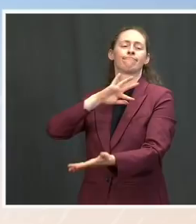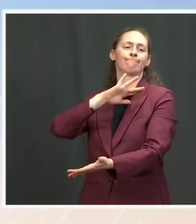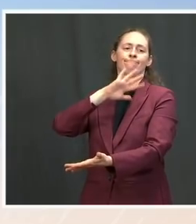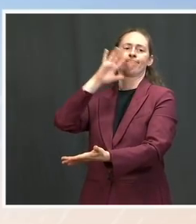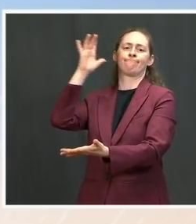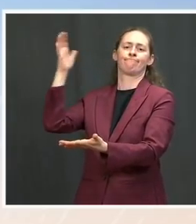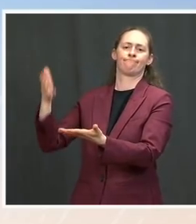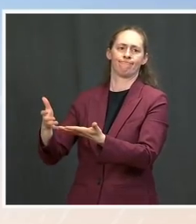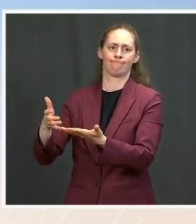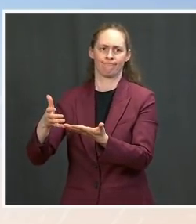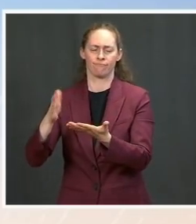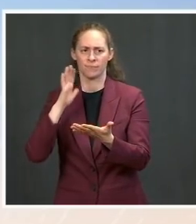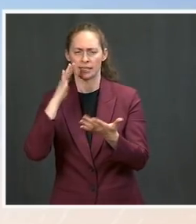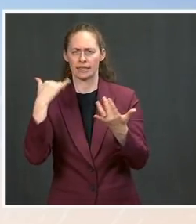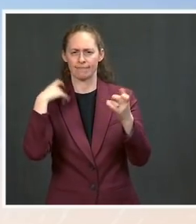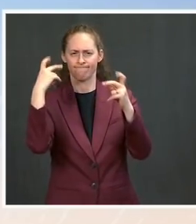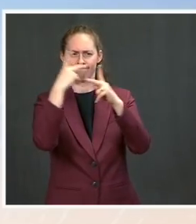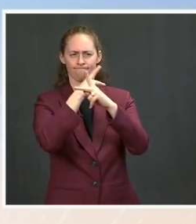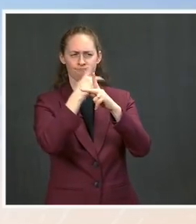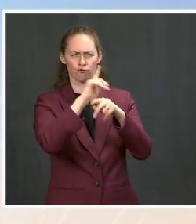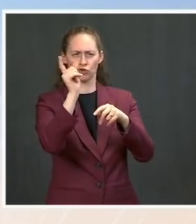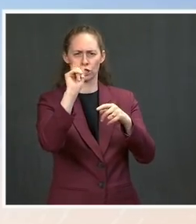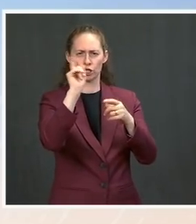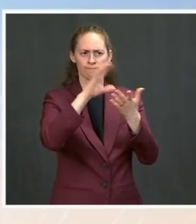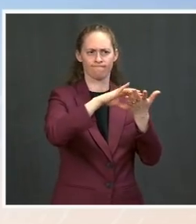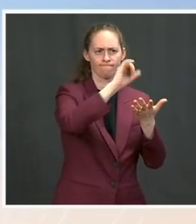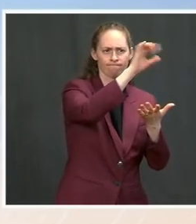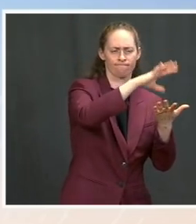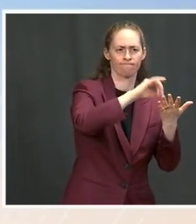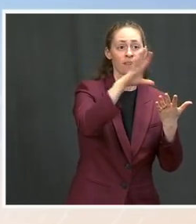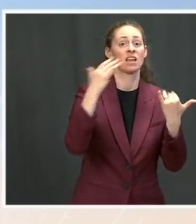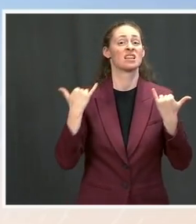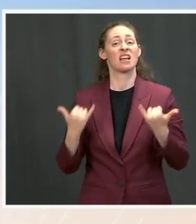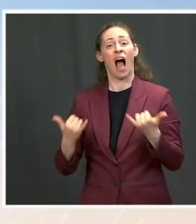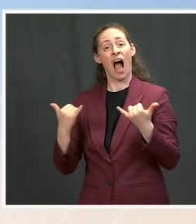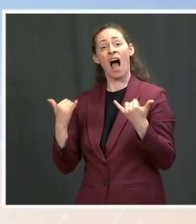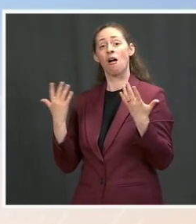but that's really where our focus is at this moment, but we will continue to evaluate ways to increase